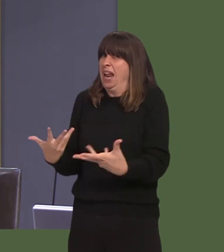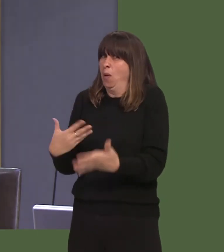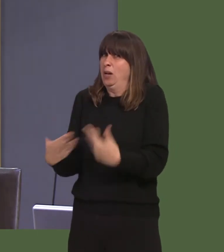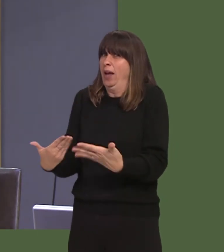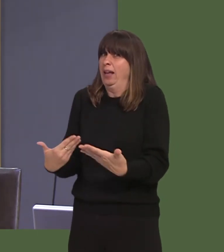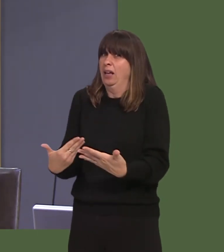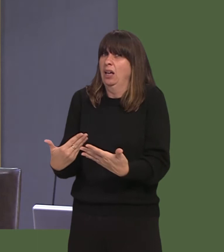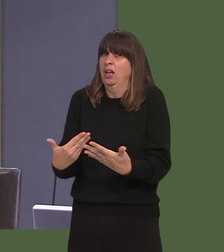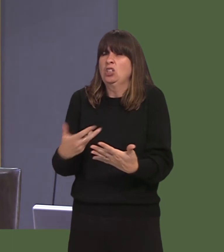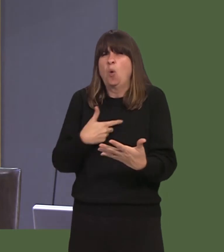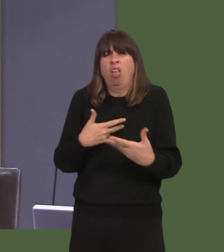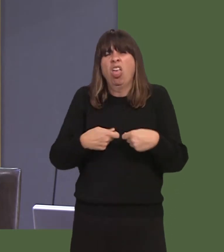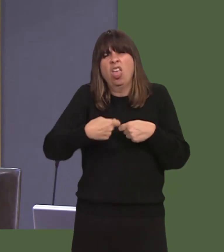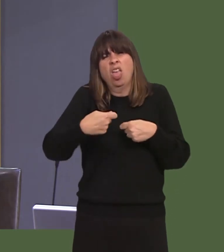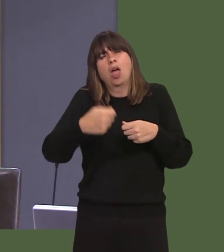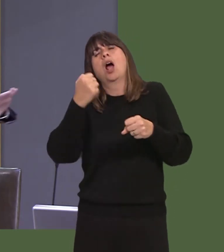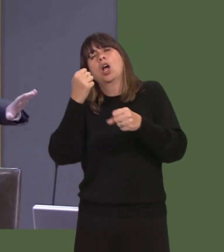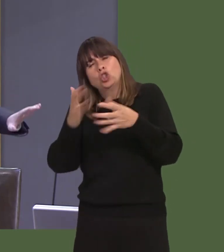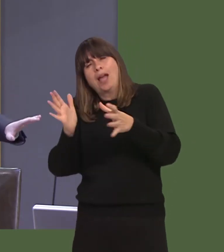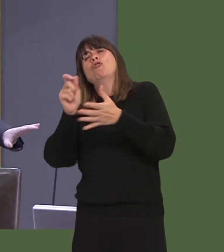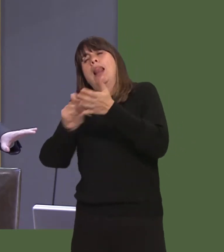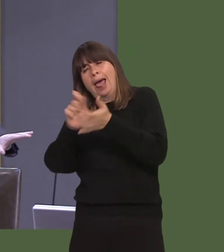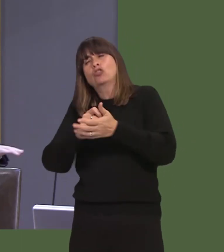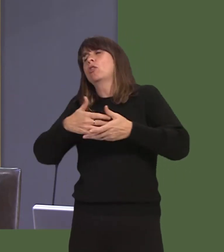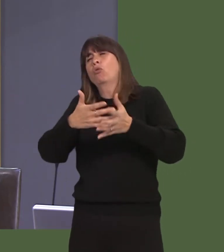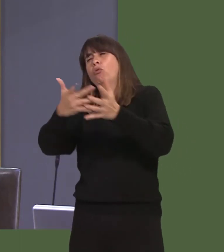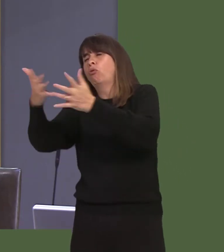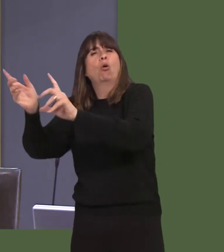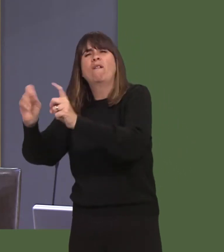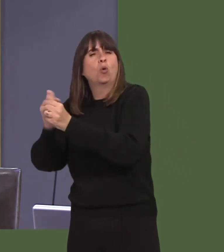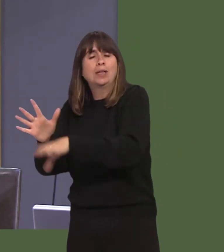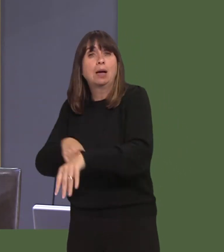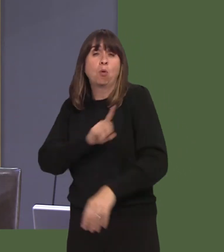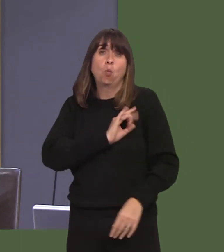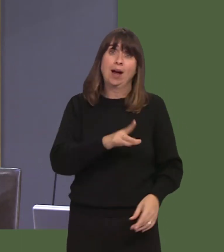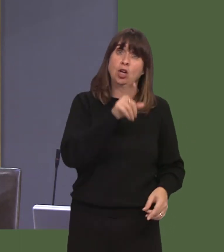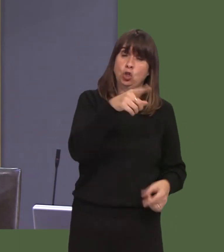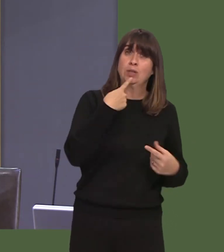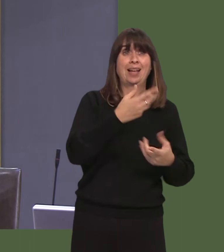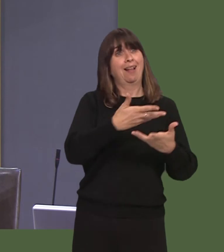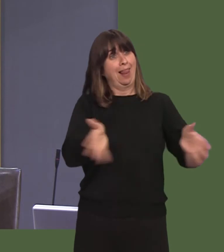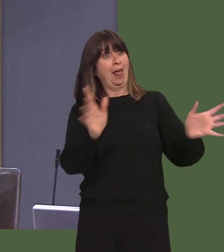So, rather than going through all of that nonsense, why can't the First Minister just say, 'Let the people decide, and let them decide now'?